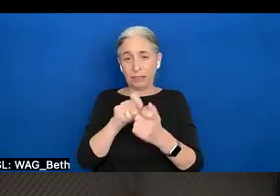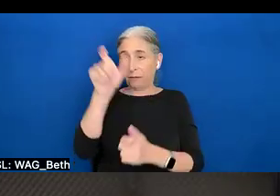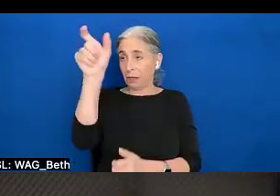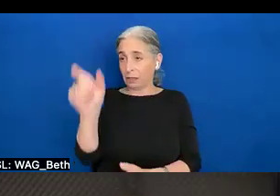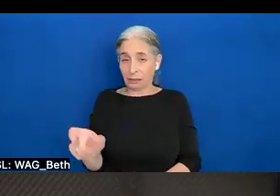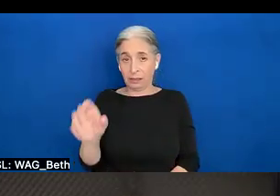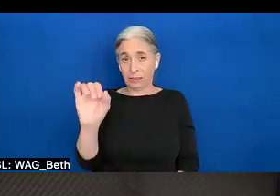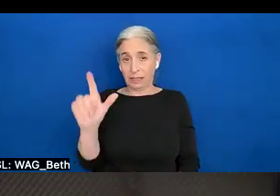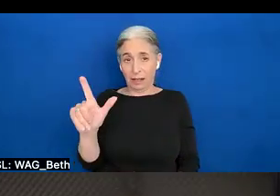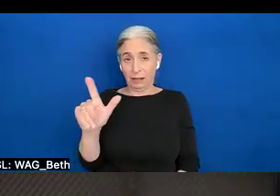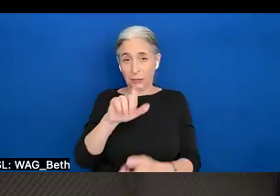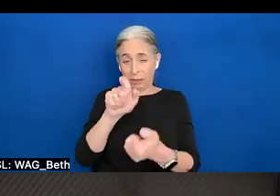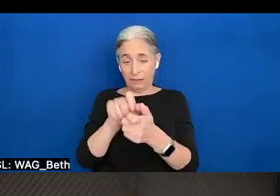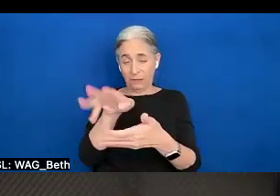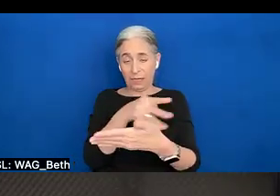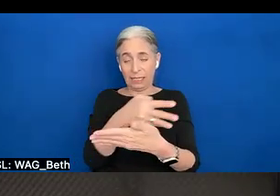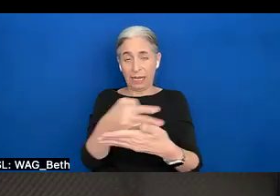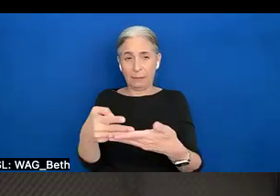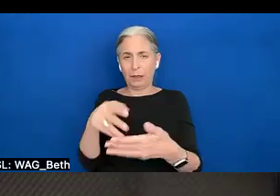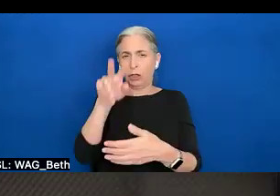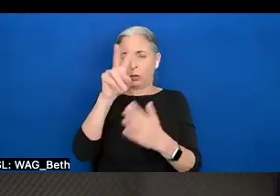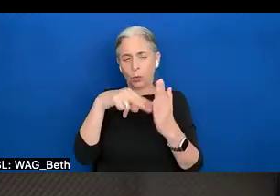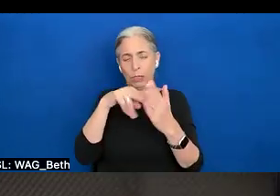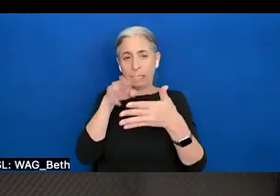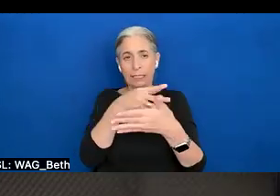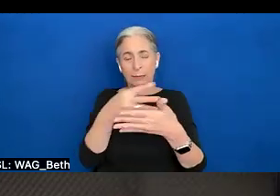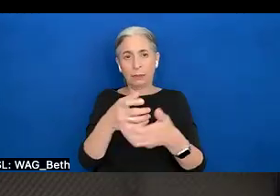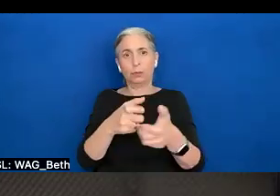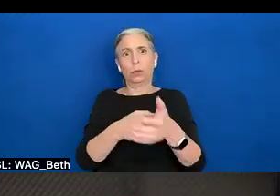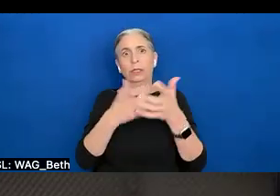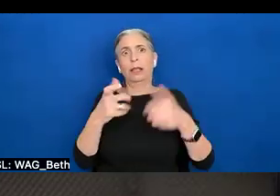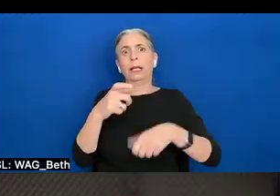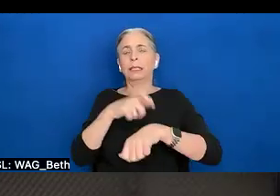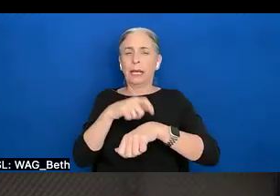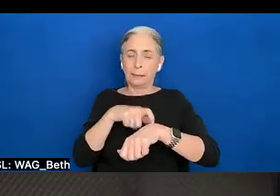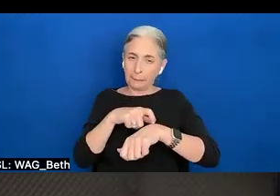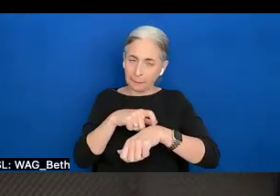cell of the table. Reading a table is a time-consuming task.